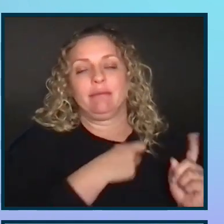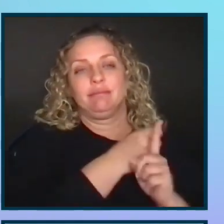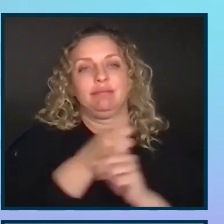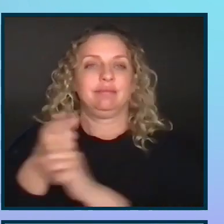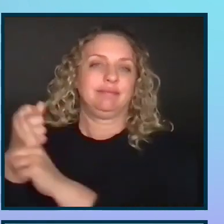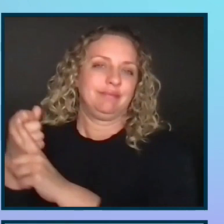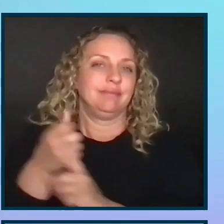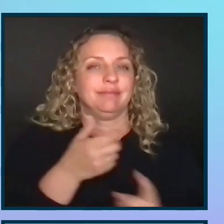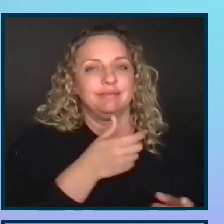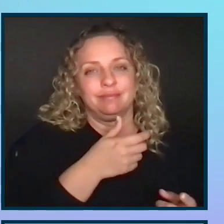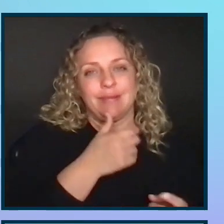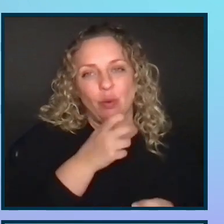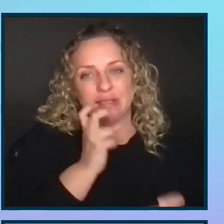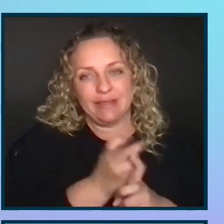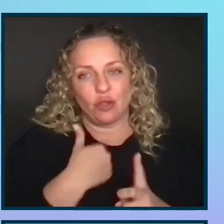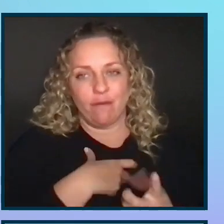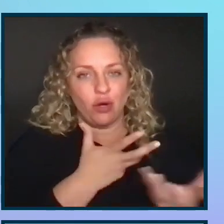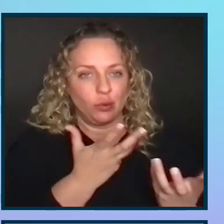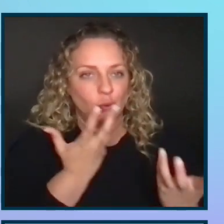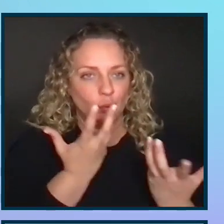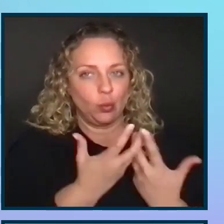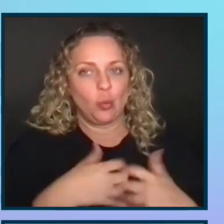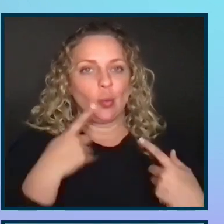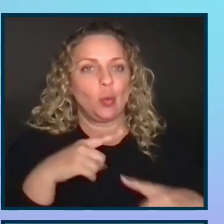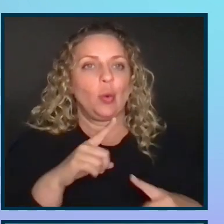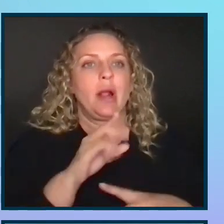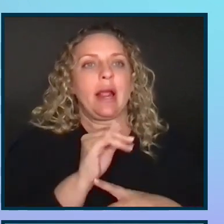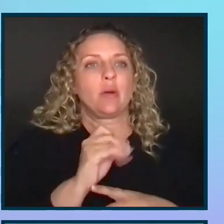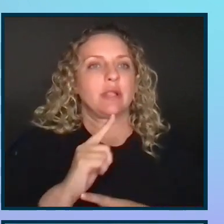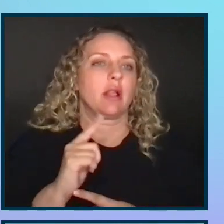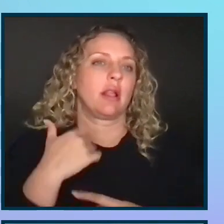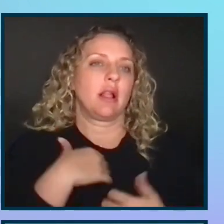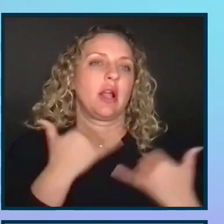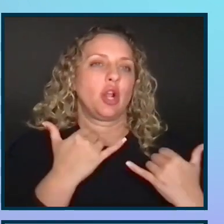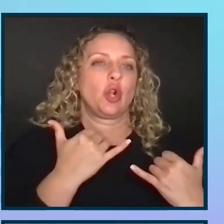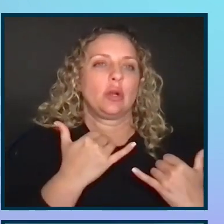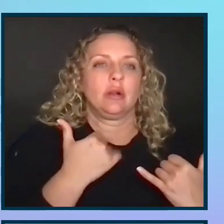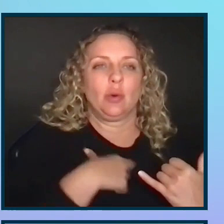that are very difficult for us to work with. And that's carousels. In our current experience we use carousels a lot